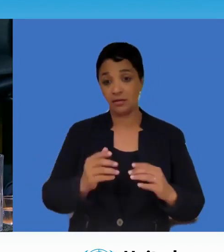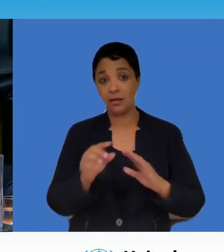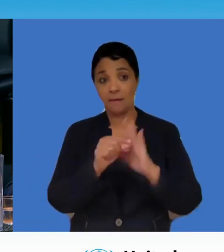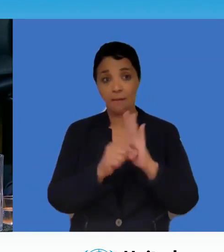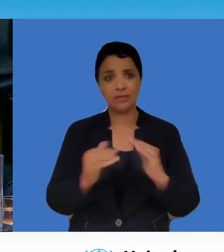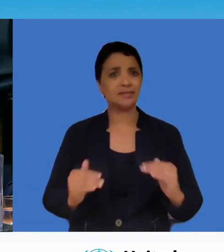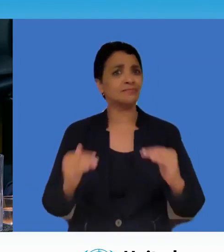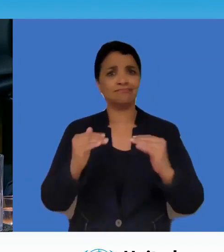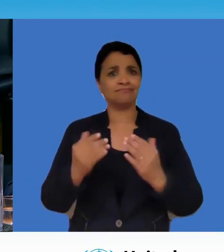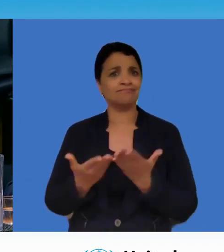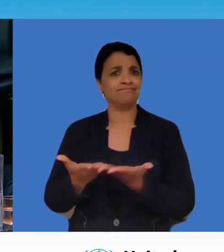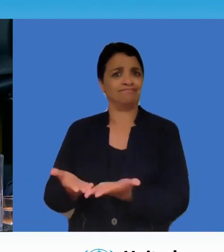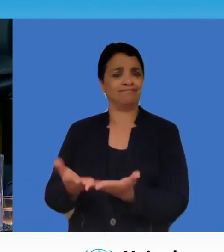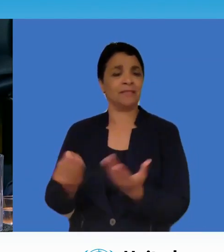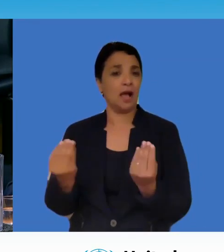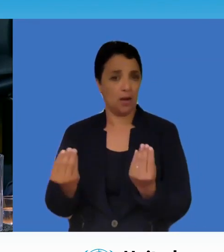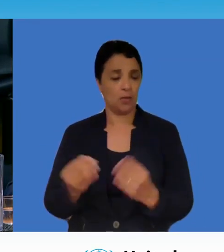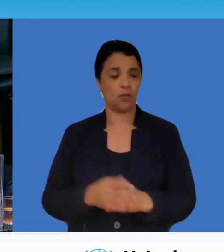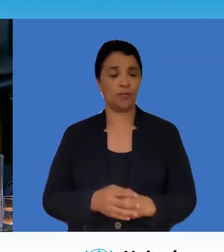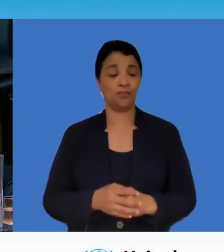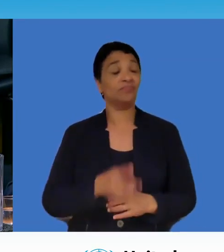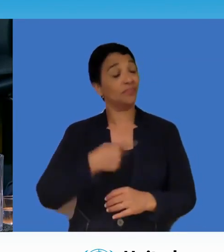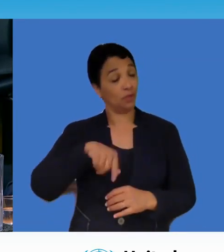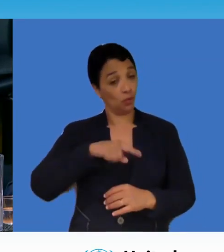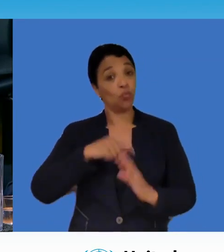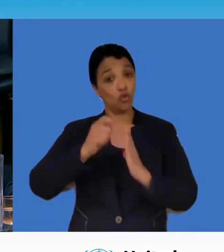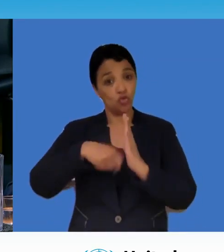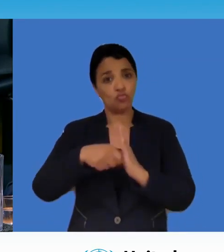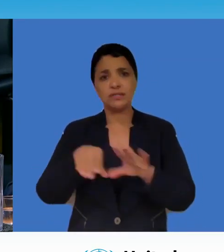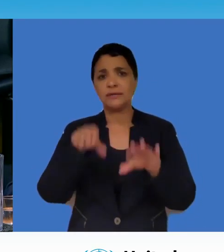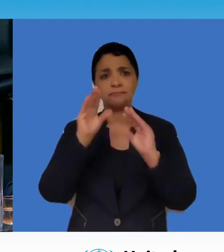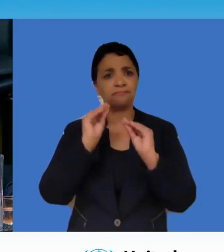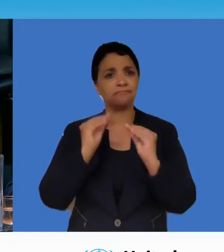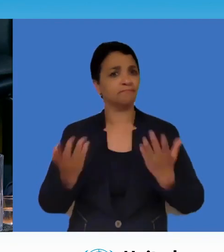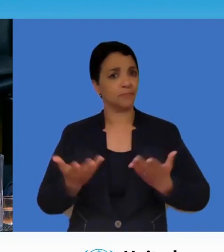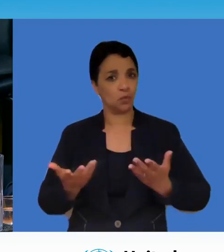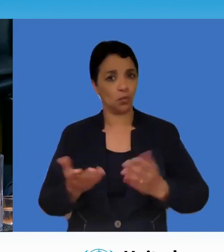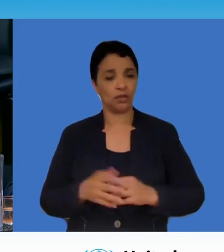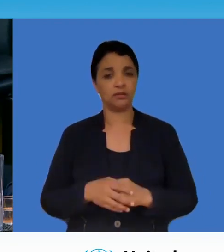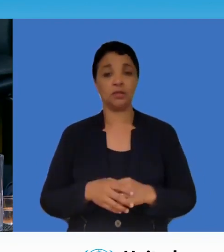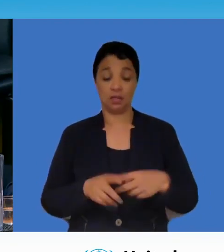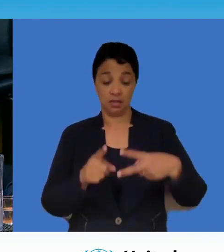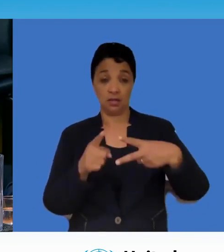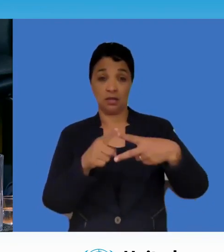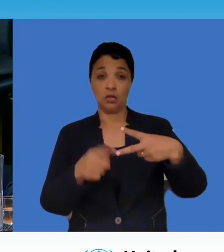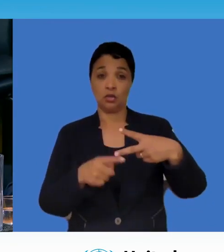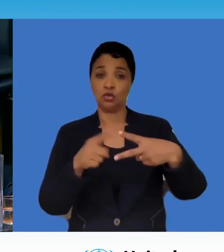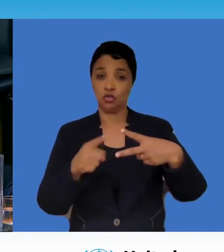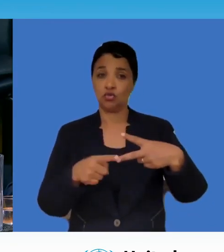policy reforms the learning from what we have done in our programs is that two key elements